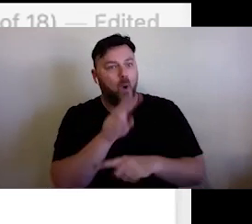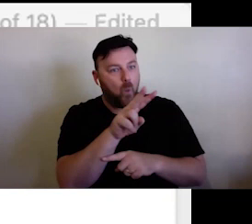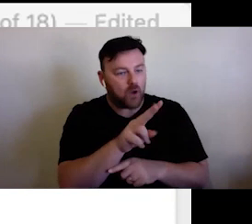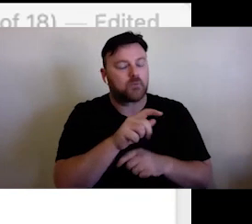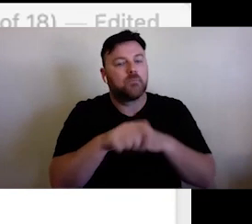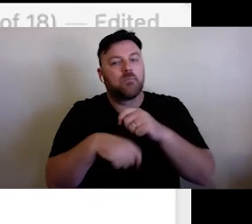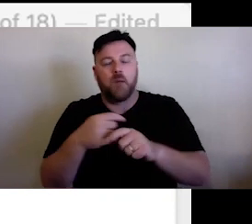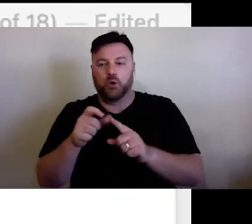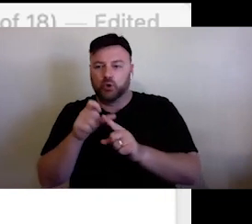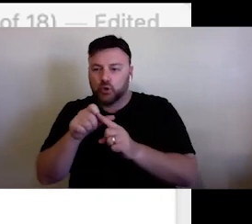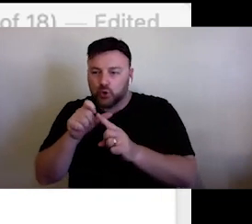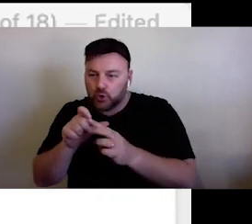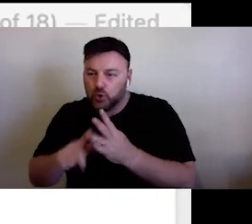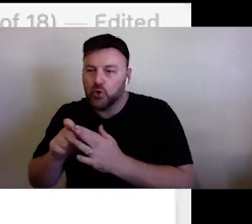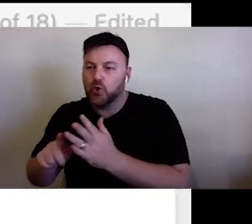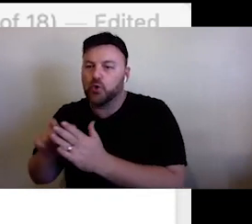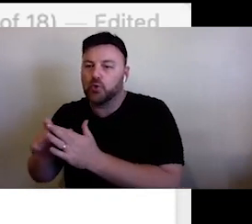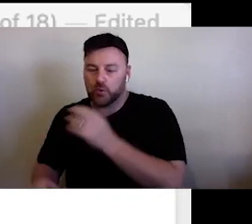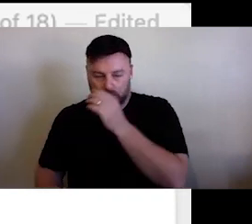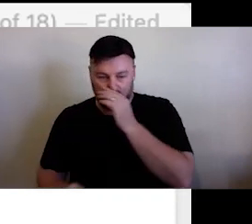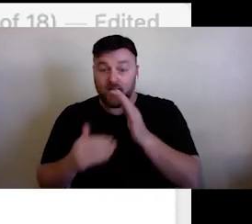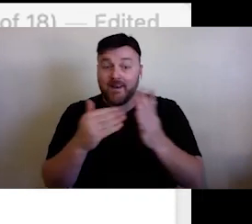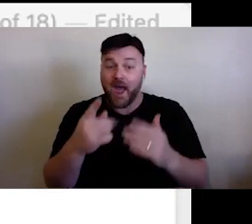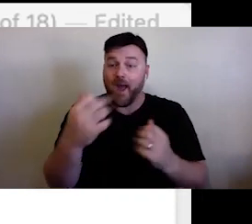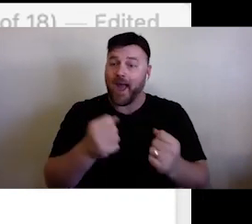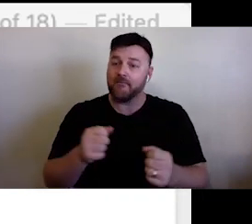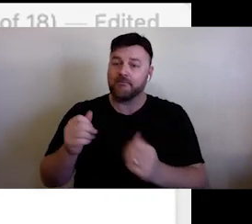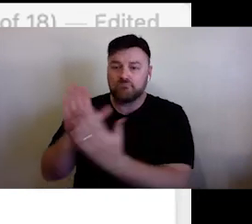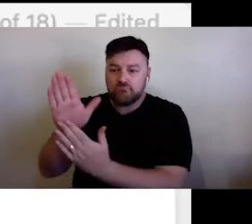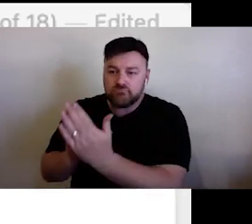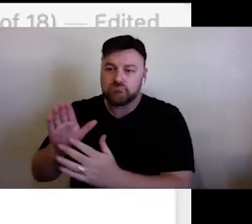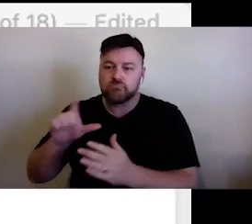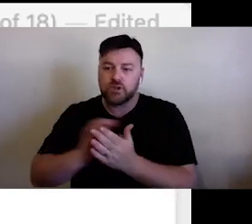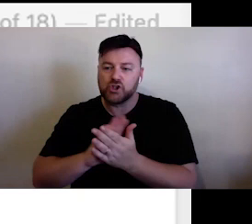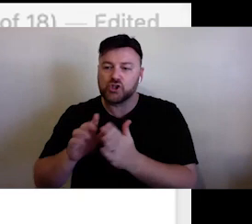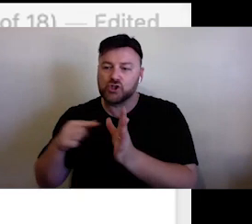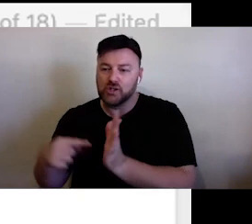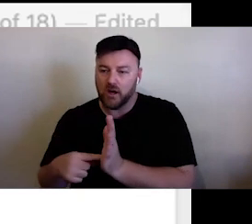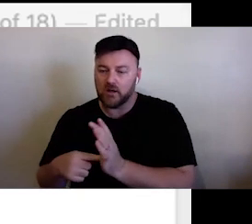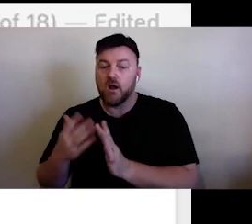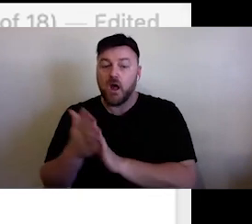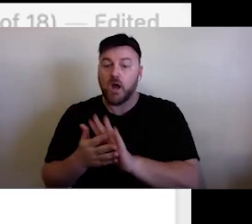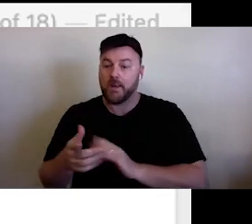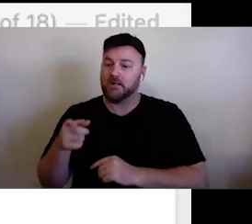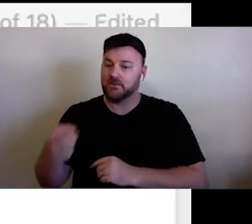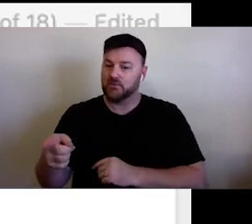livestream, it's about kind of being seen by others to be watching, and